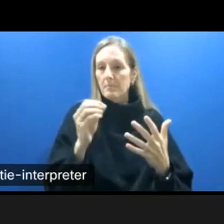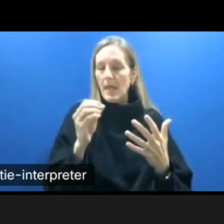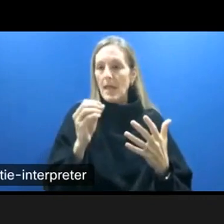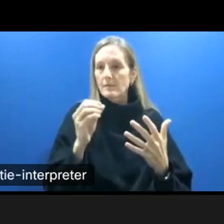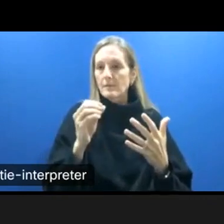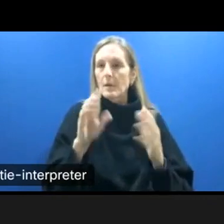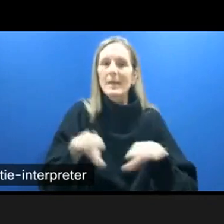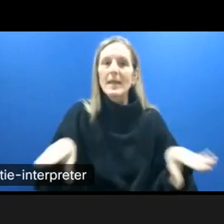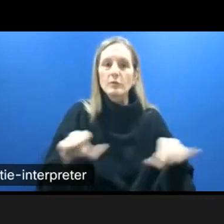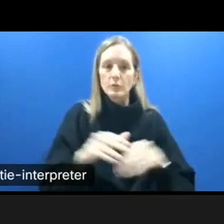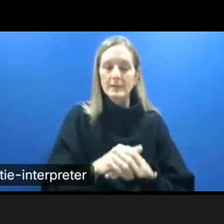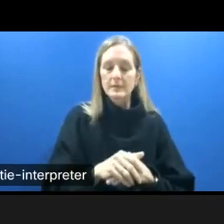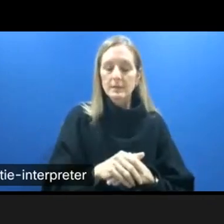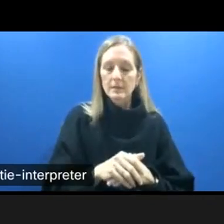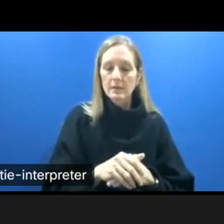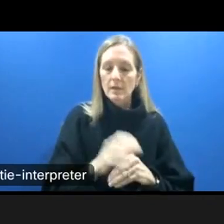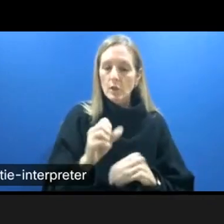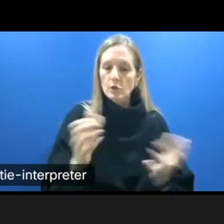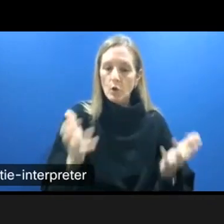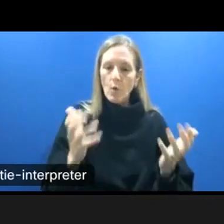I'd like to acknowledge charming Valentine.